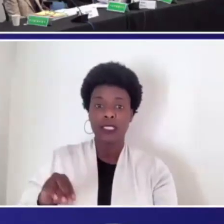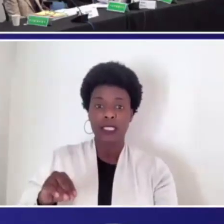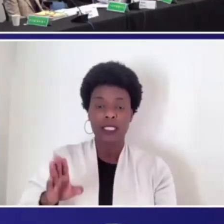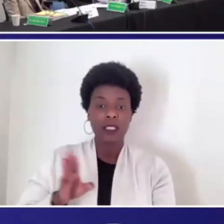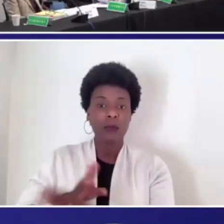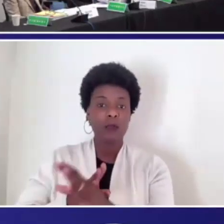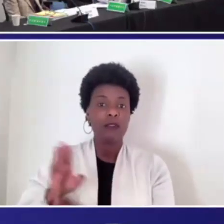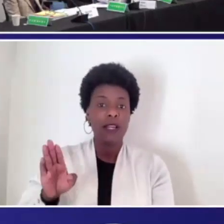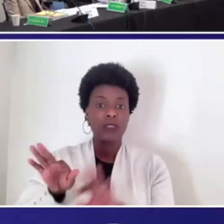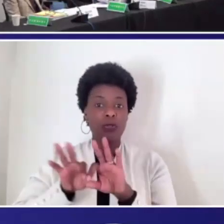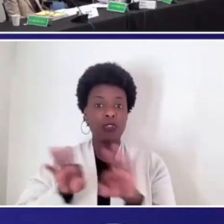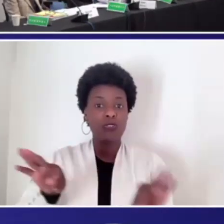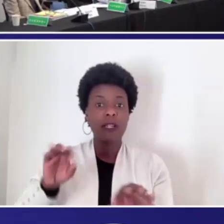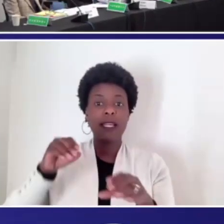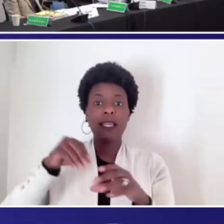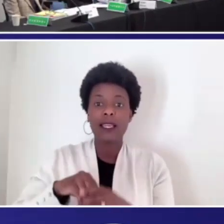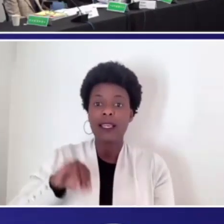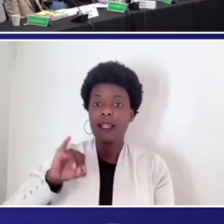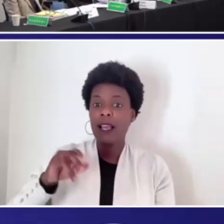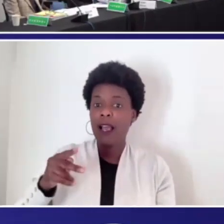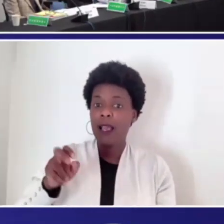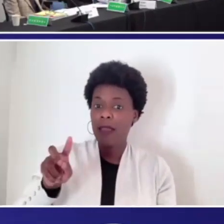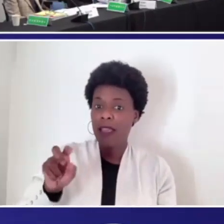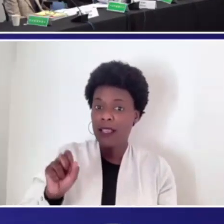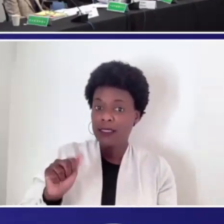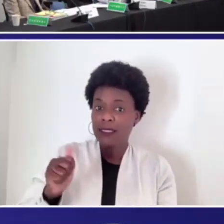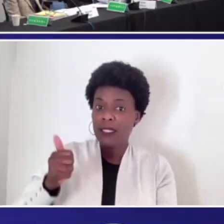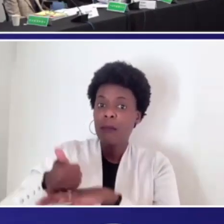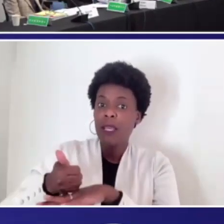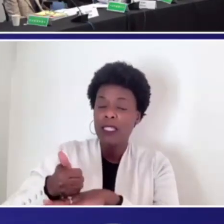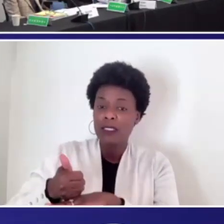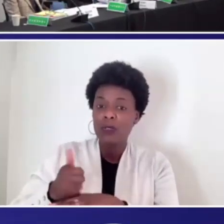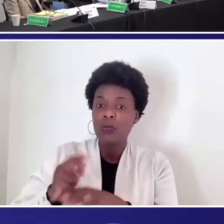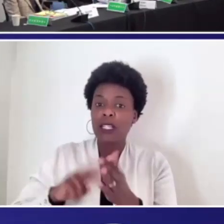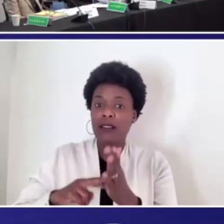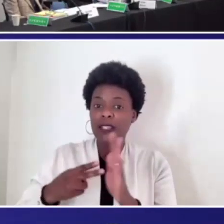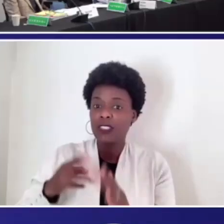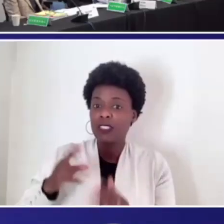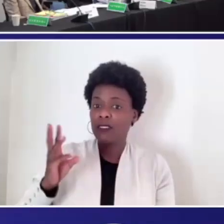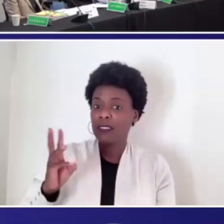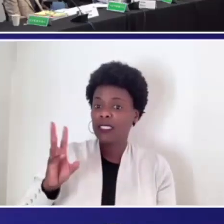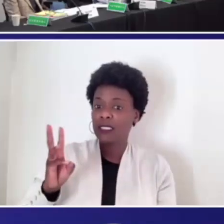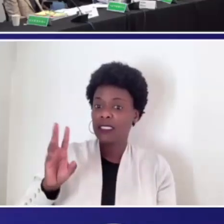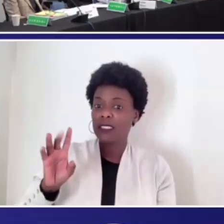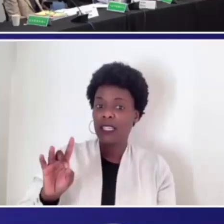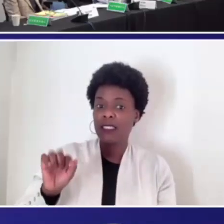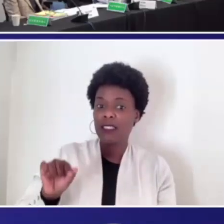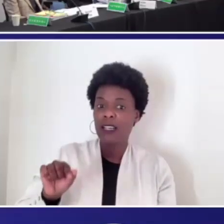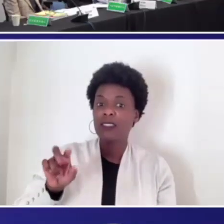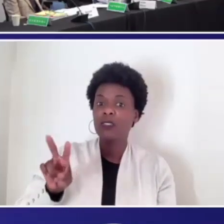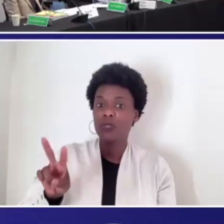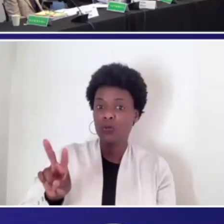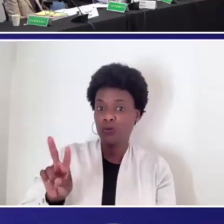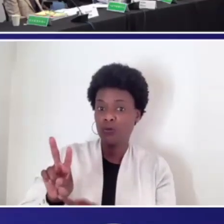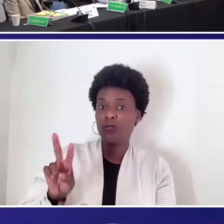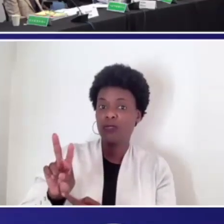IPEDS, which is based on the definition of 668.2, by the way, that's where the IPEDS definition comes from, they probably